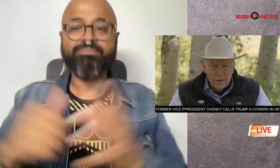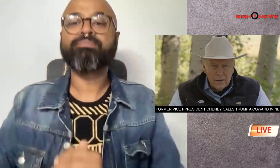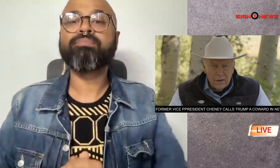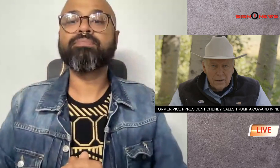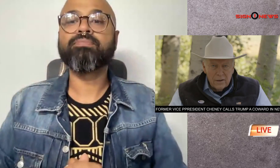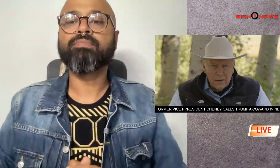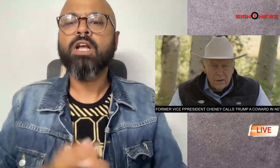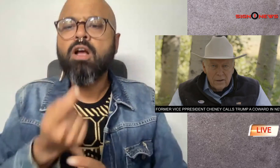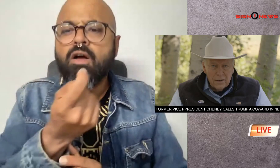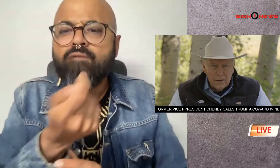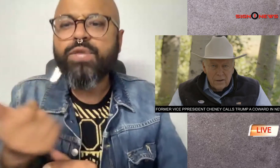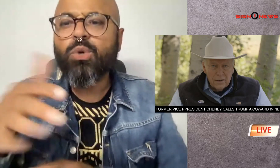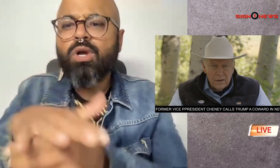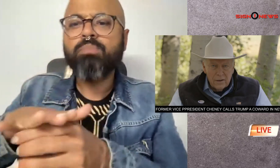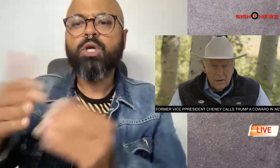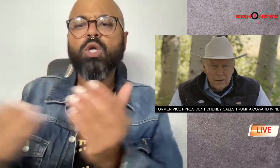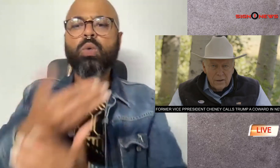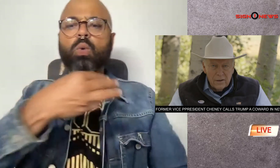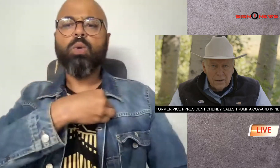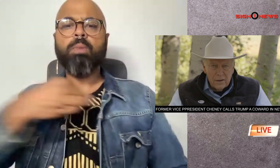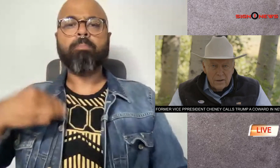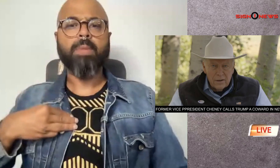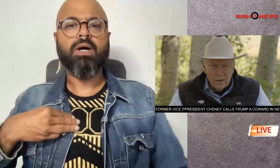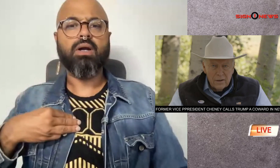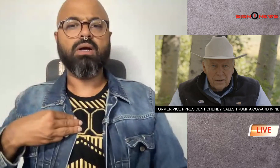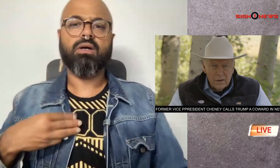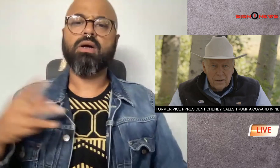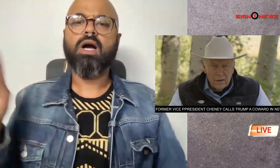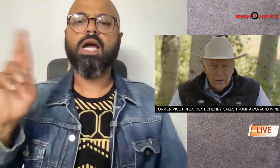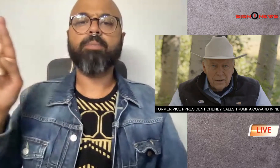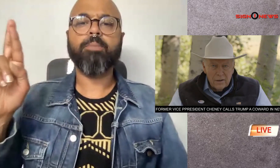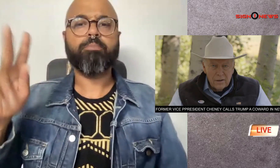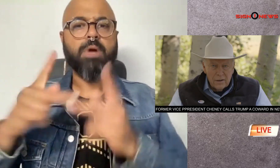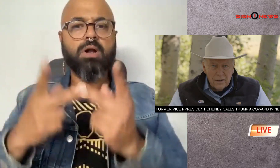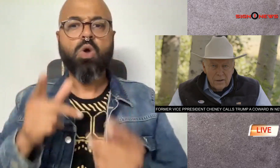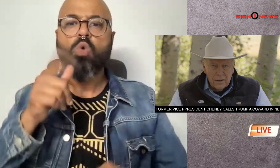riot on the US capitol and was among the few members